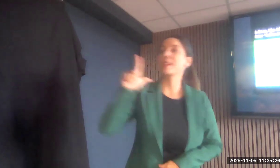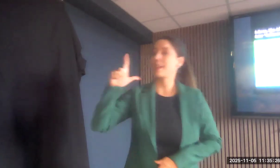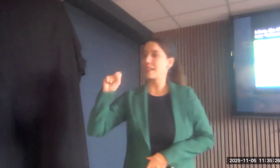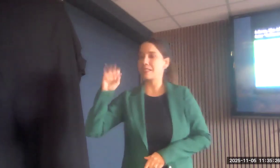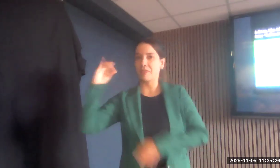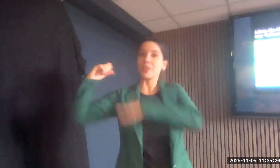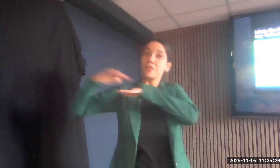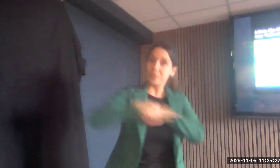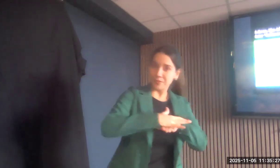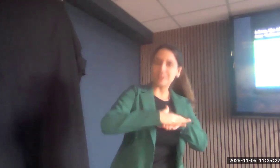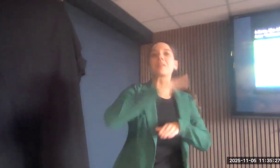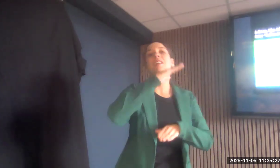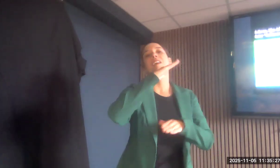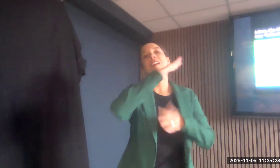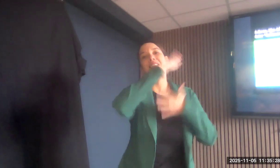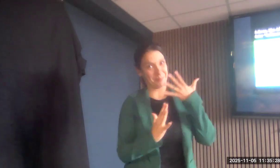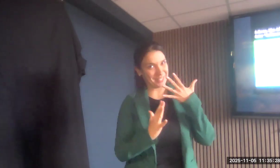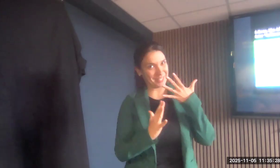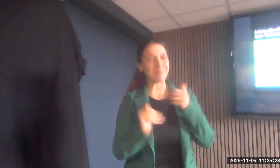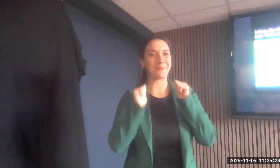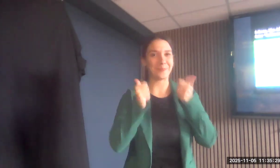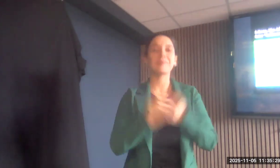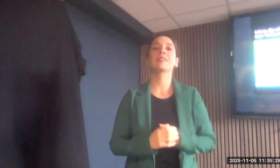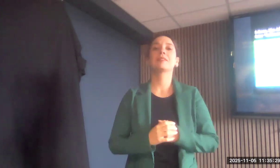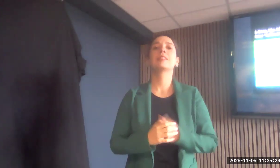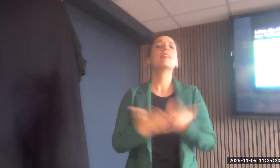that the influence of old LSF, Old French Sign Language.